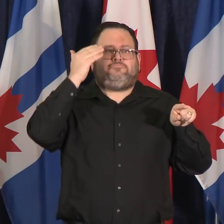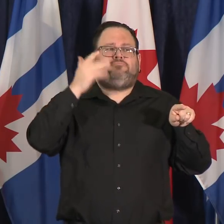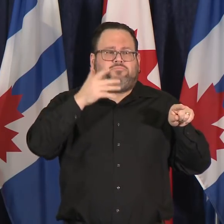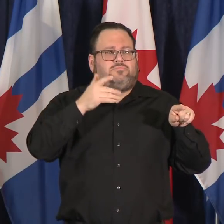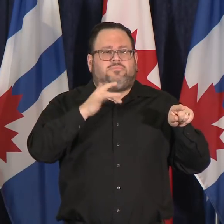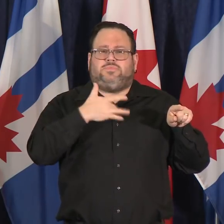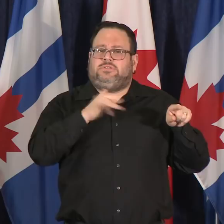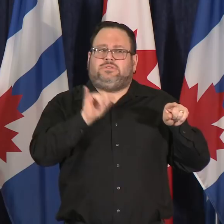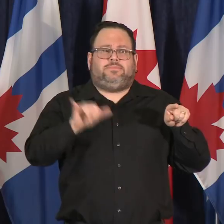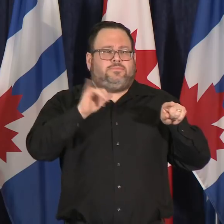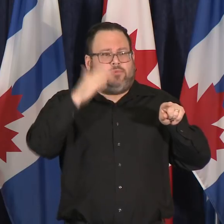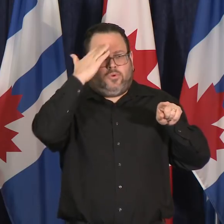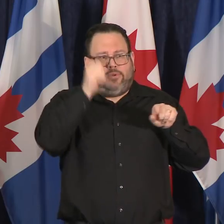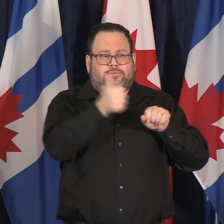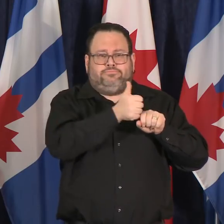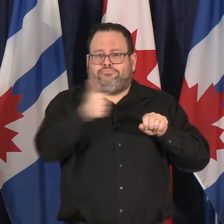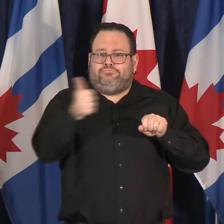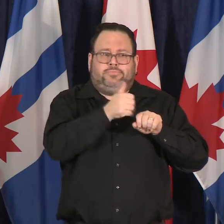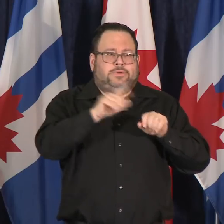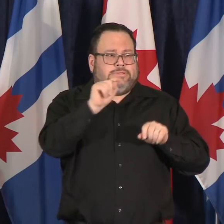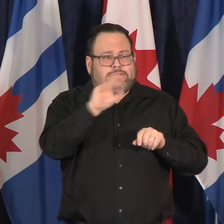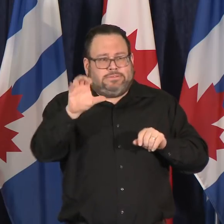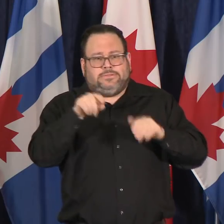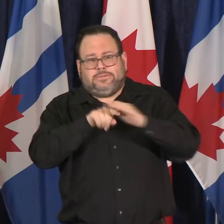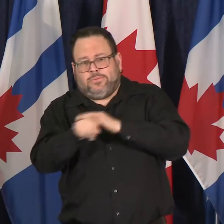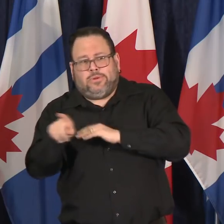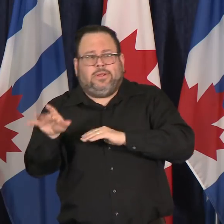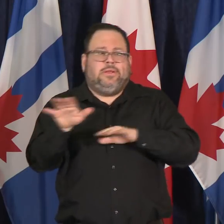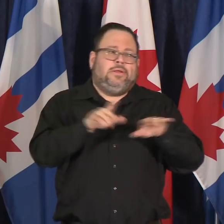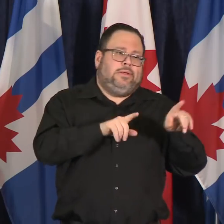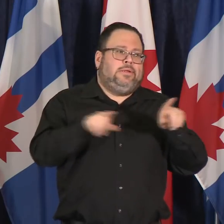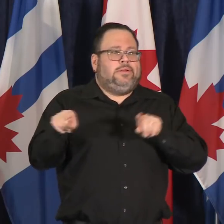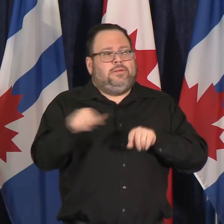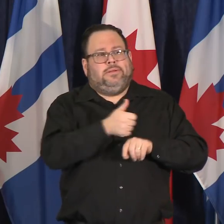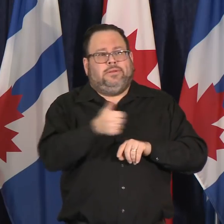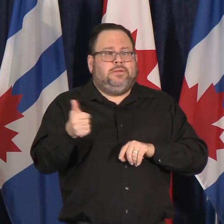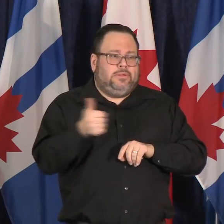a variety of subway routes and so we felt it was important to inform the